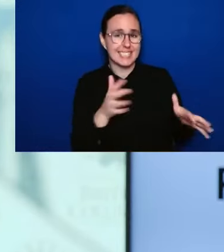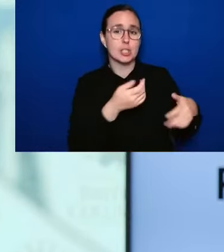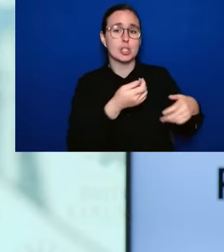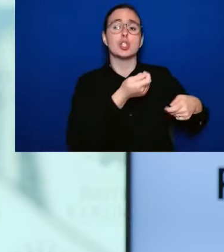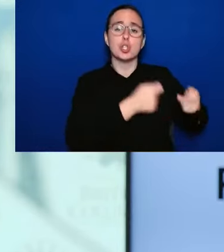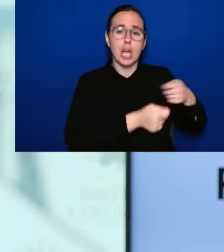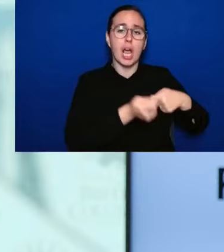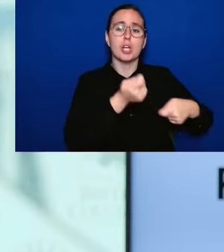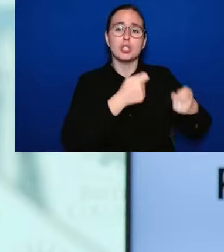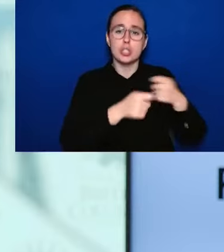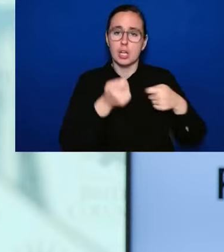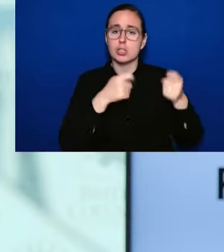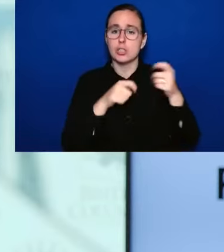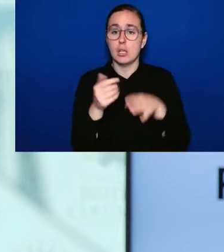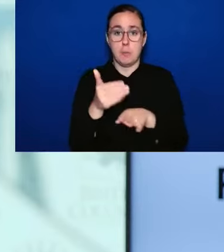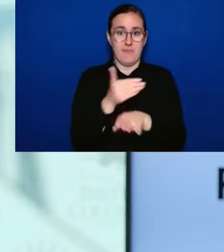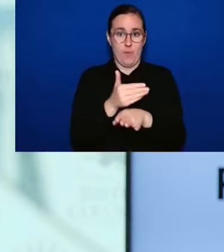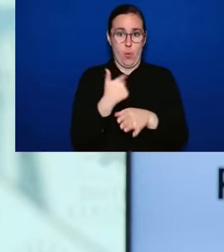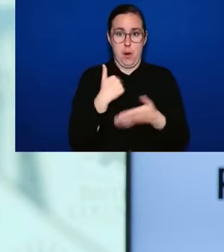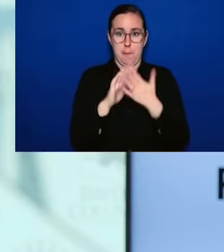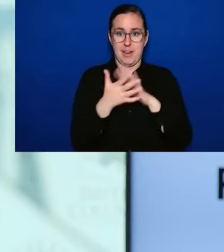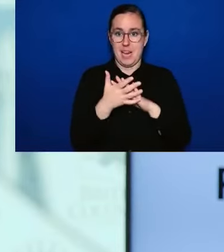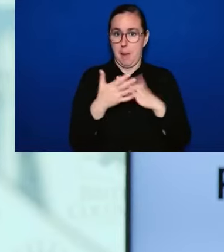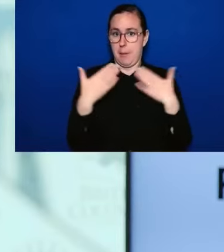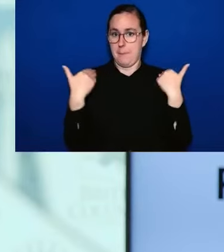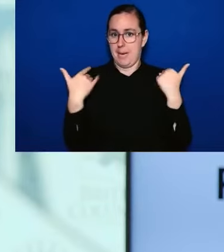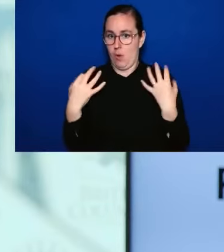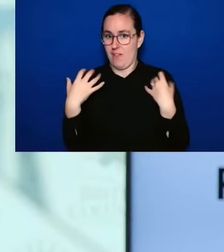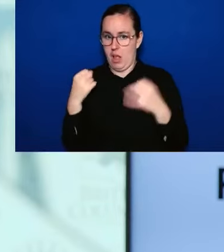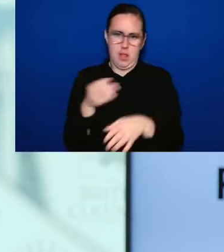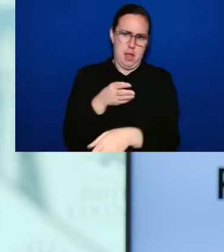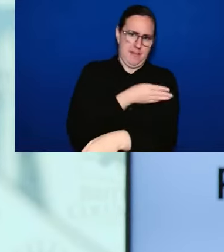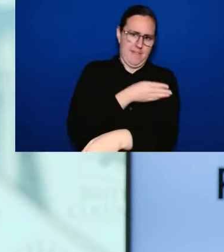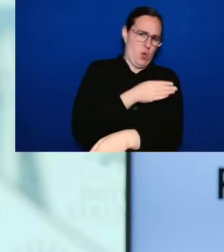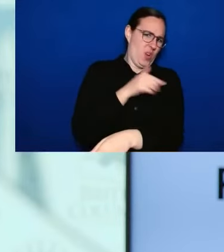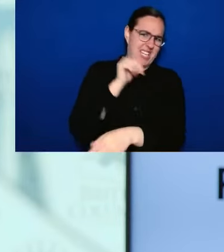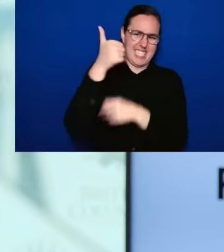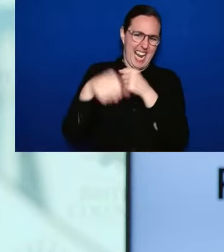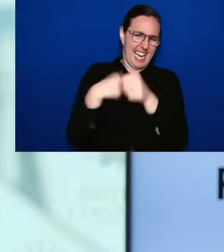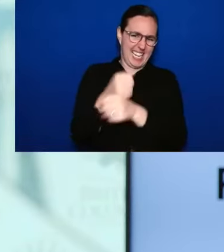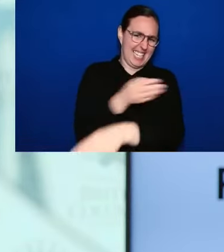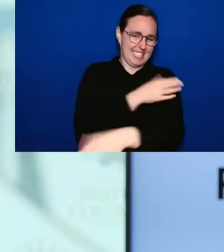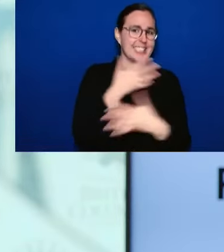that system. Back in that- had an impact on BC cancer I think-